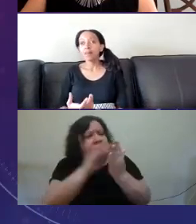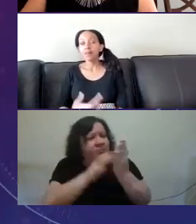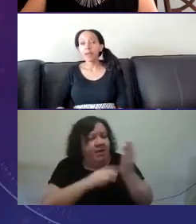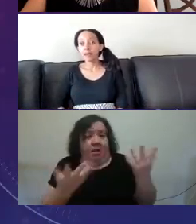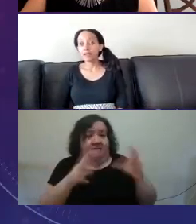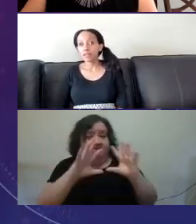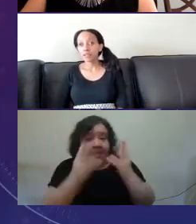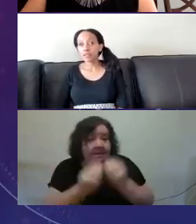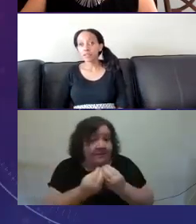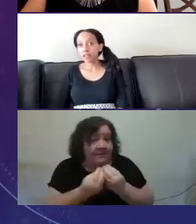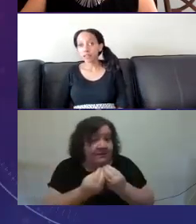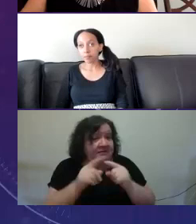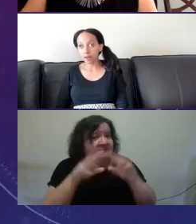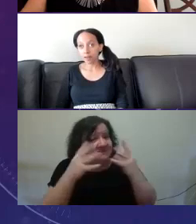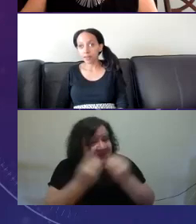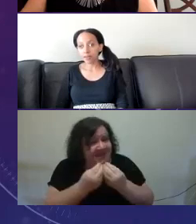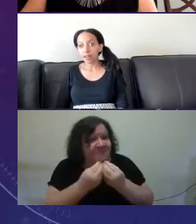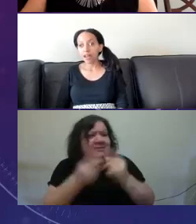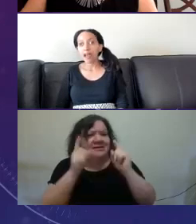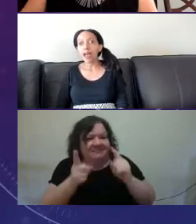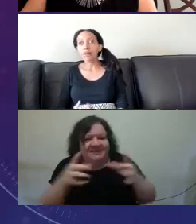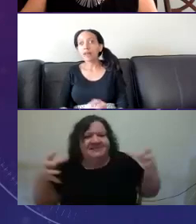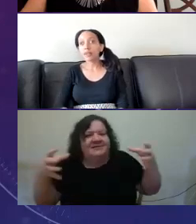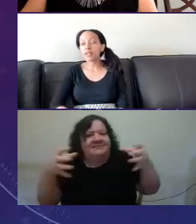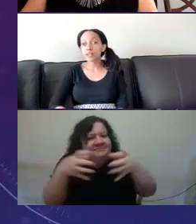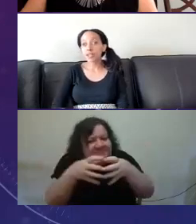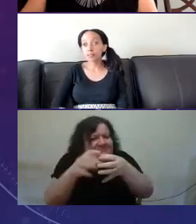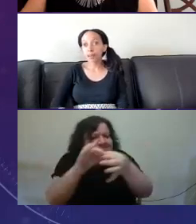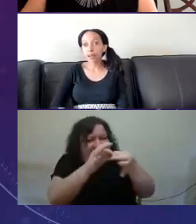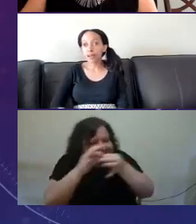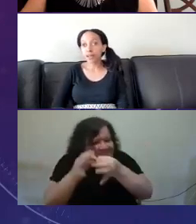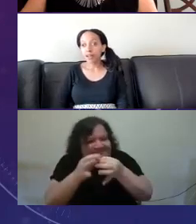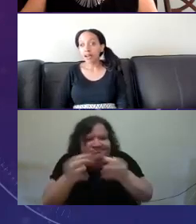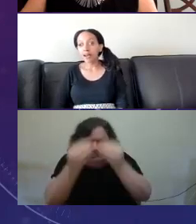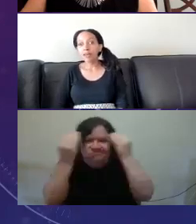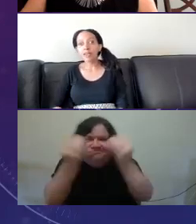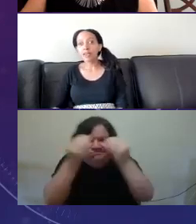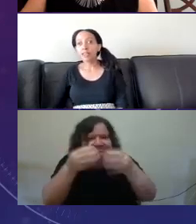parents did not learn Braille and when I was learning Braille I would go to them